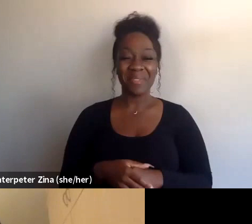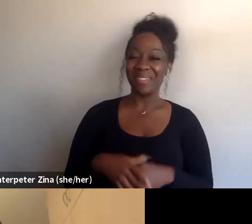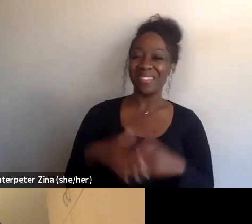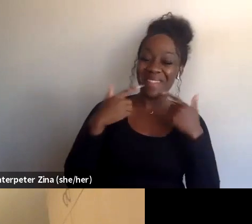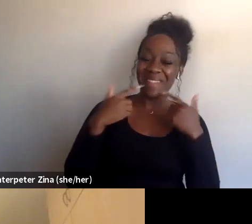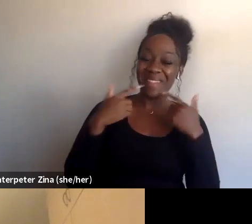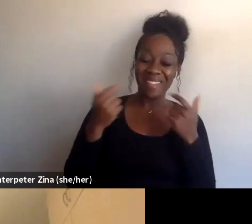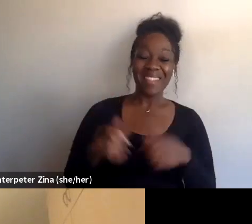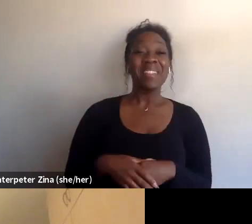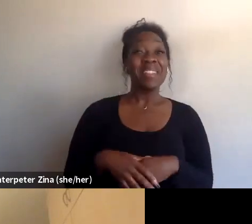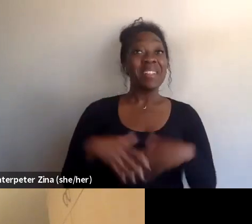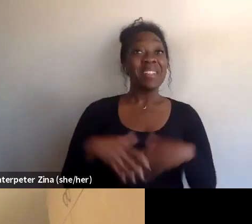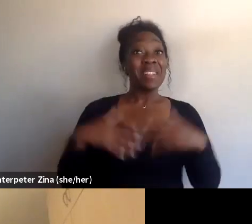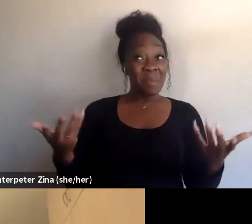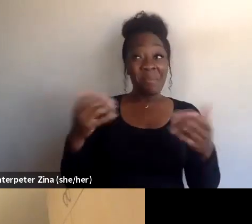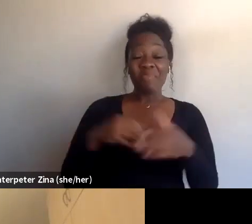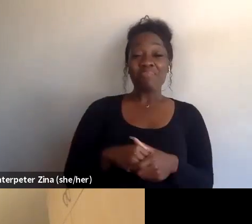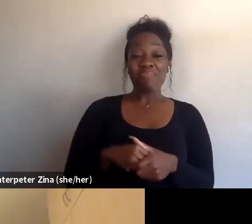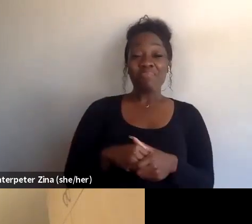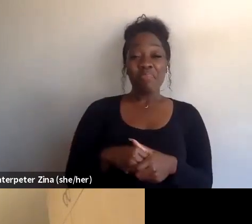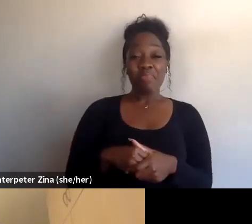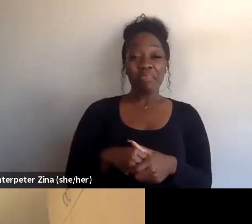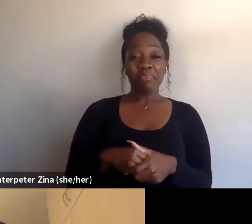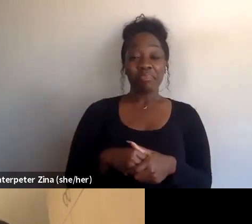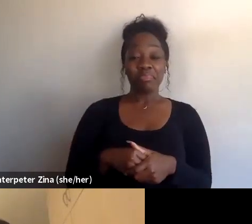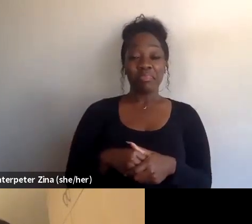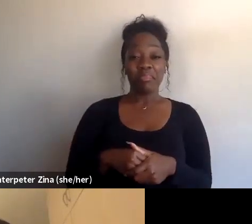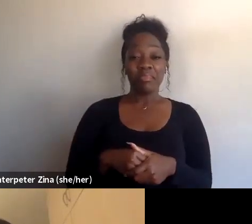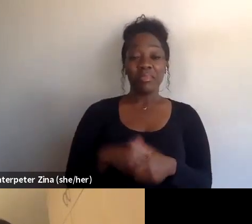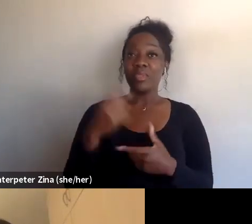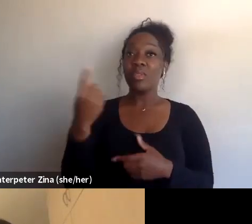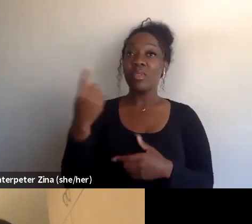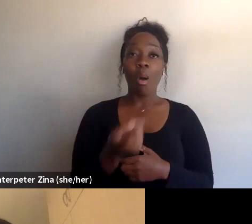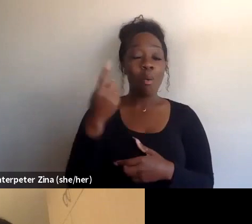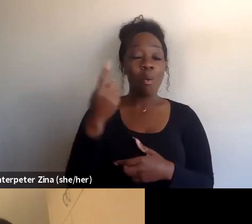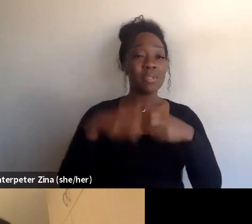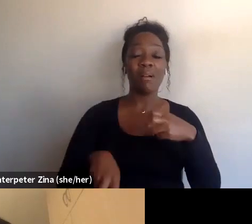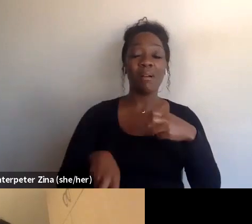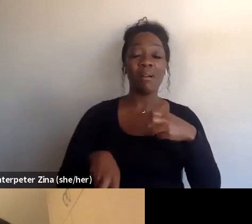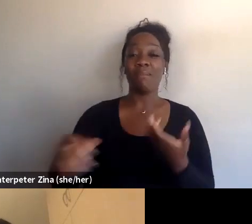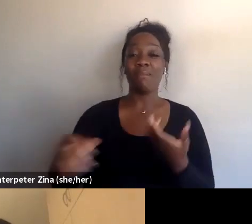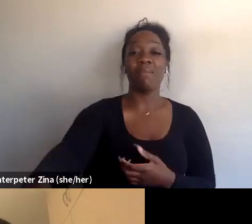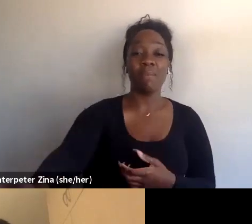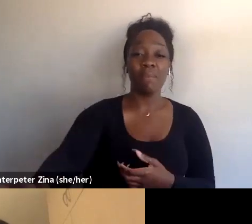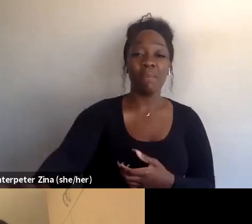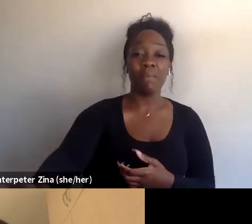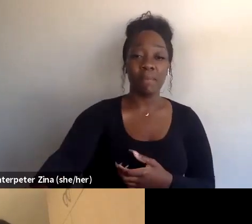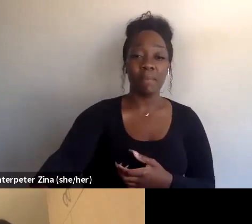Sure, I think always a difficult question to answer when you do so much.